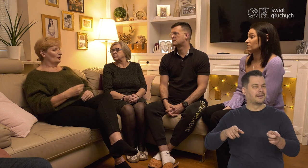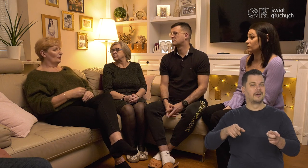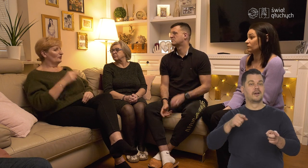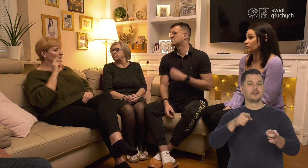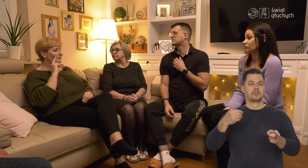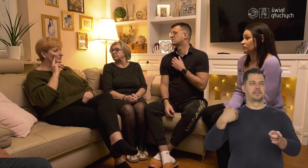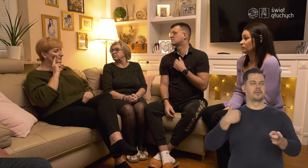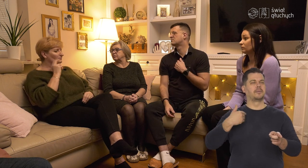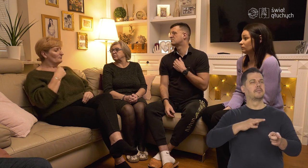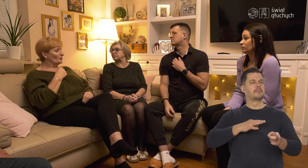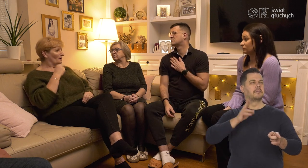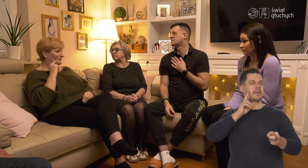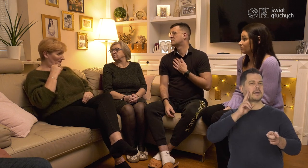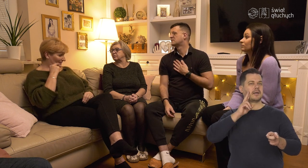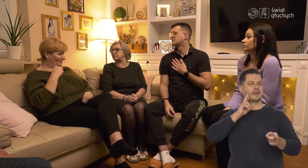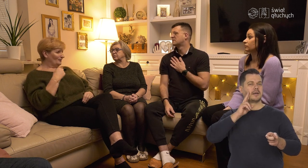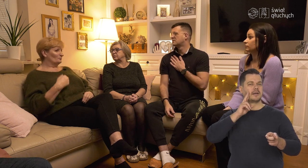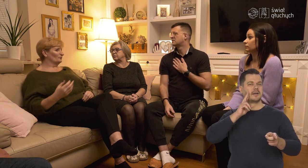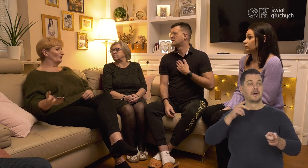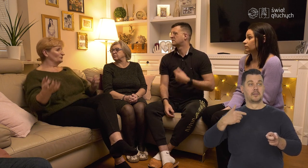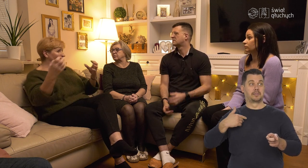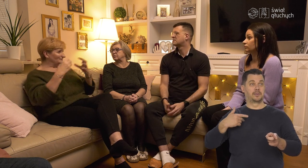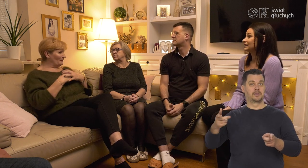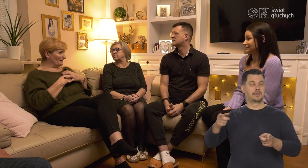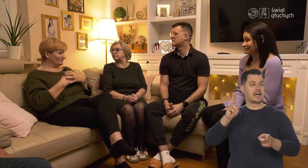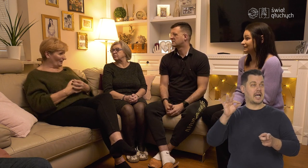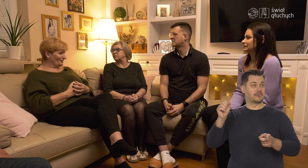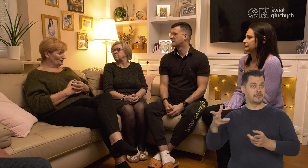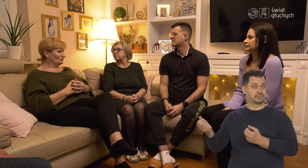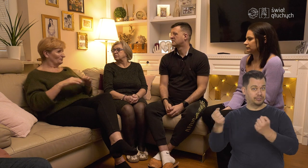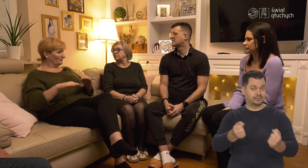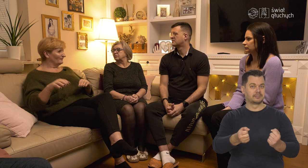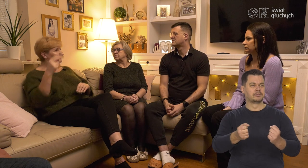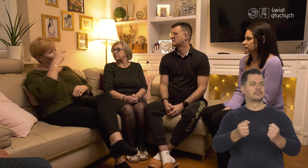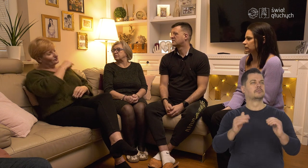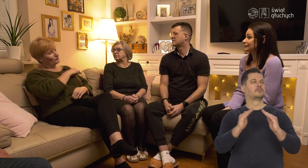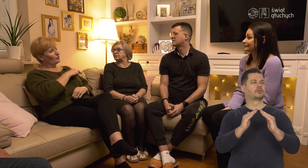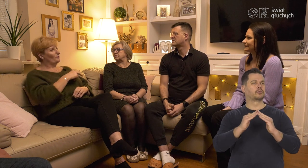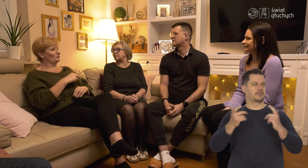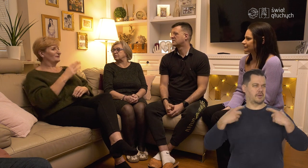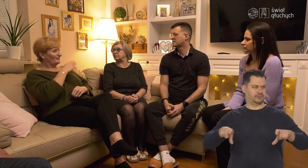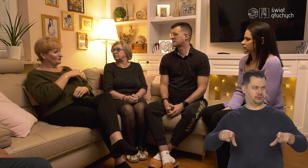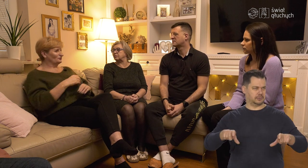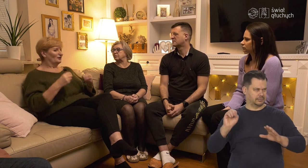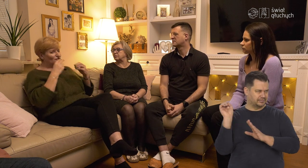my mother wanted to take Kasia home, in the countryside,